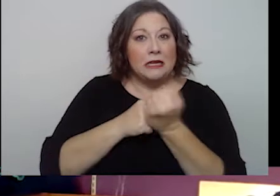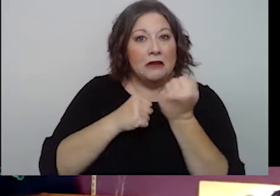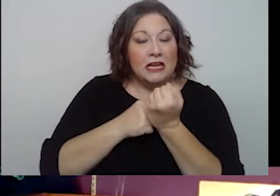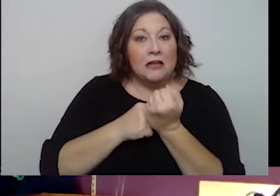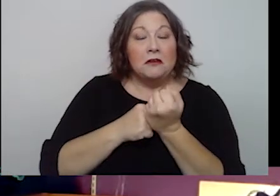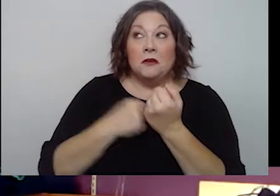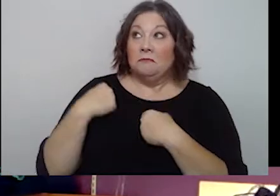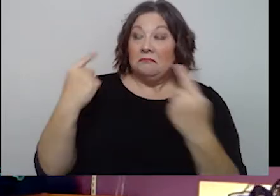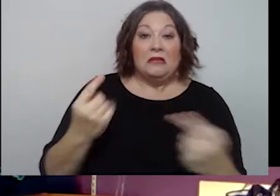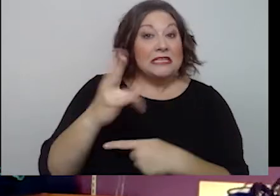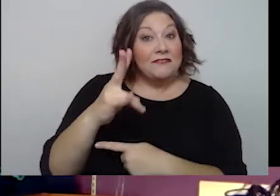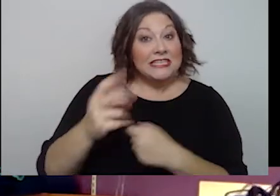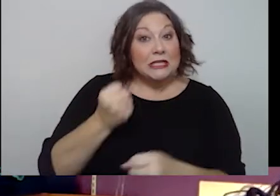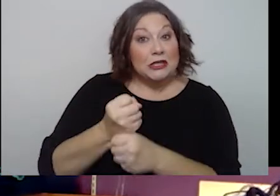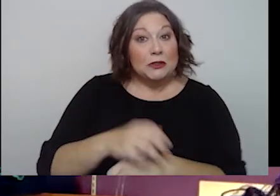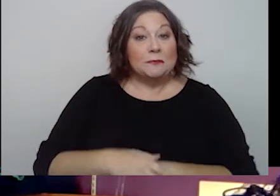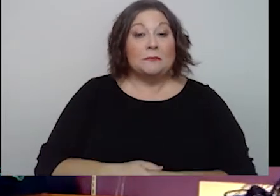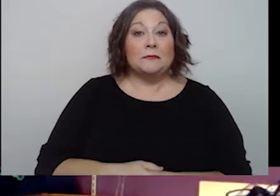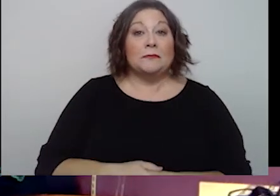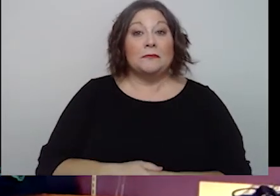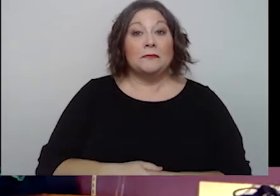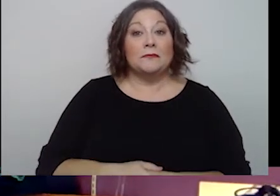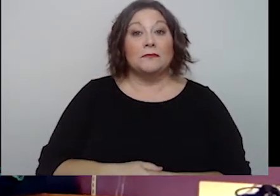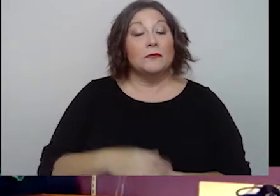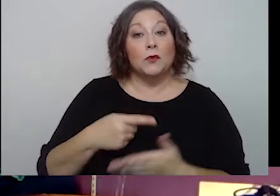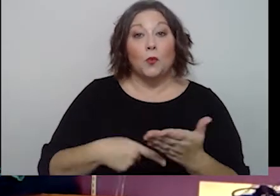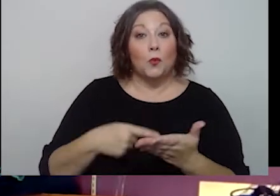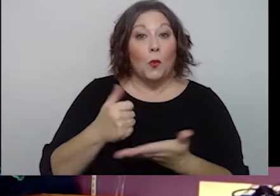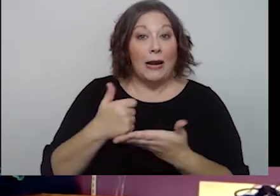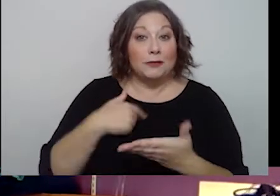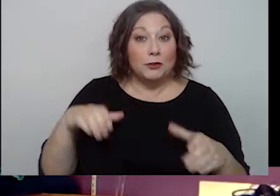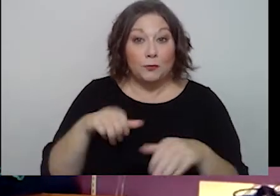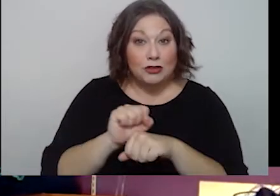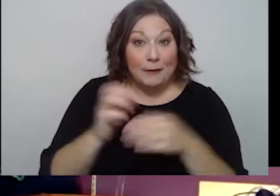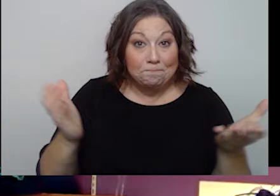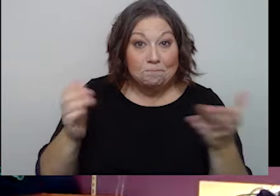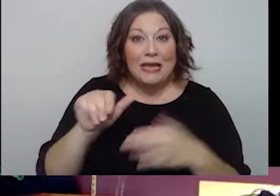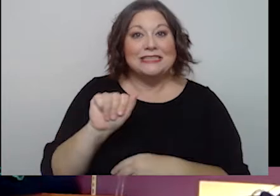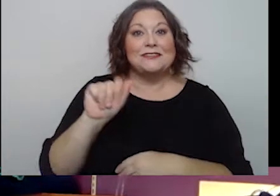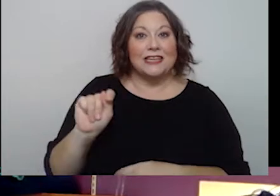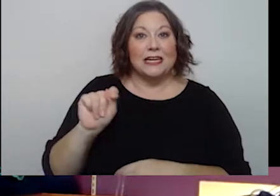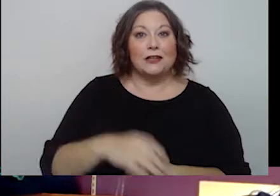I've been doing that for about 17 years, and what helps me do my job is assistive technology. And